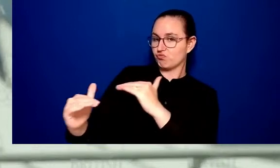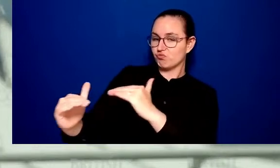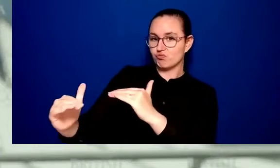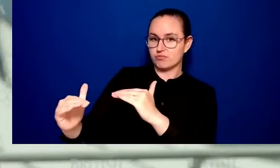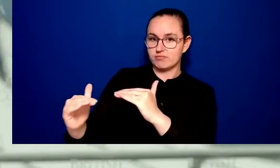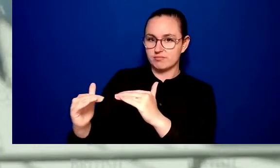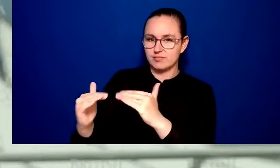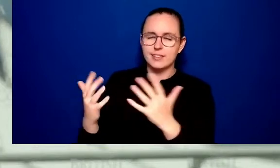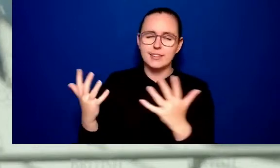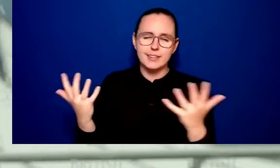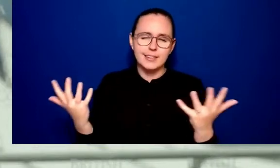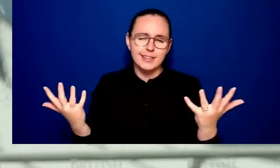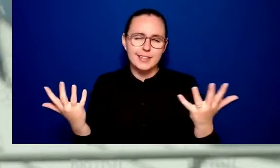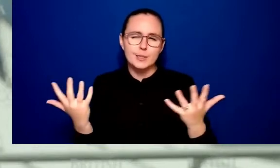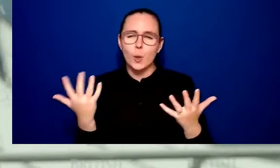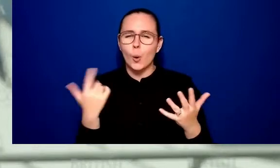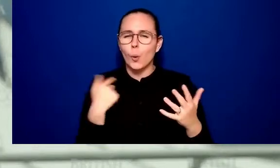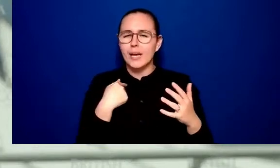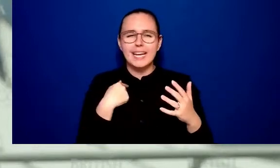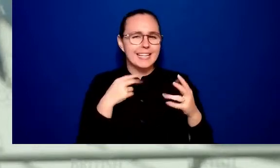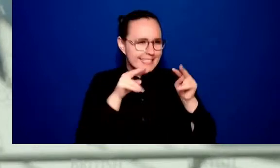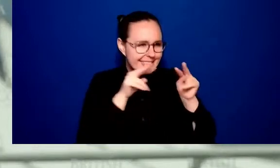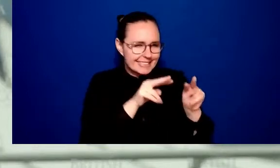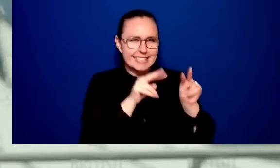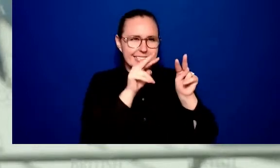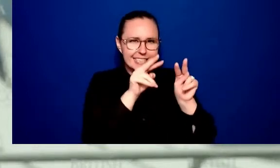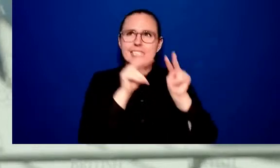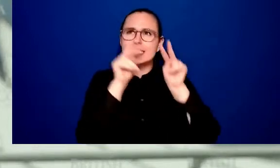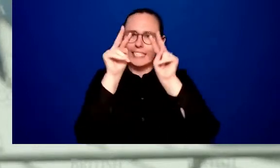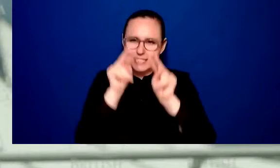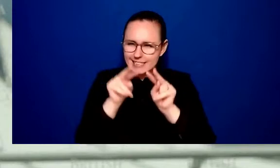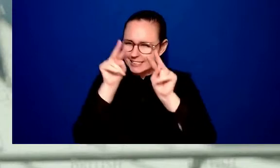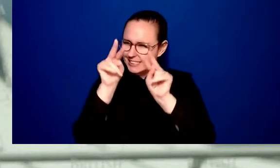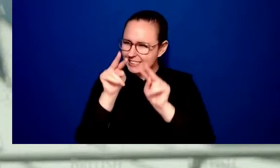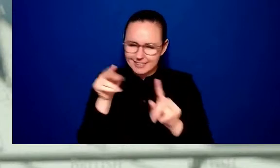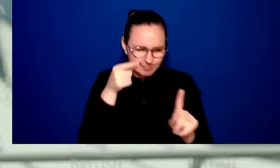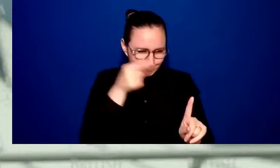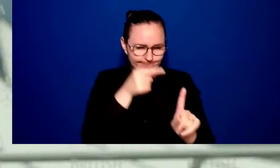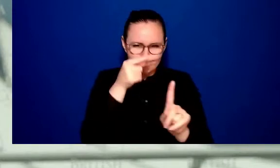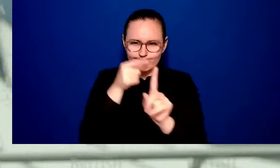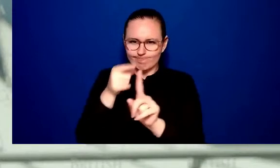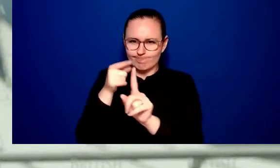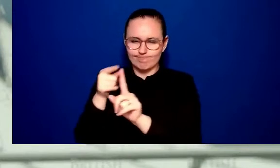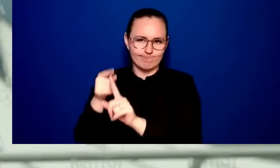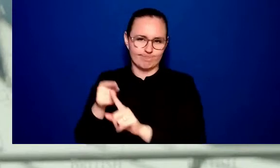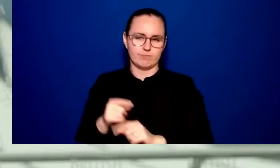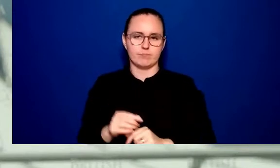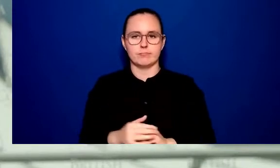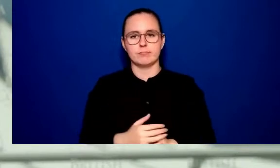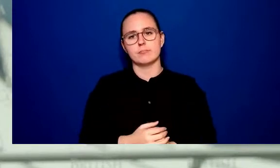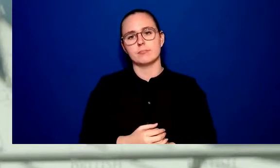regional basis now, so it may not be as we had hoped. In in August that we would have the